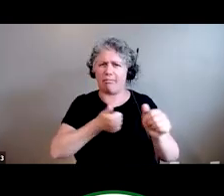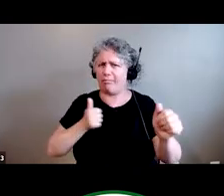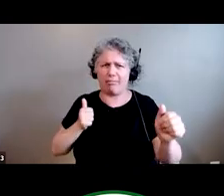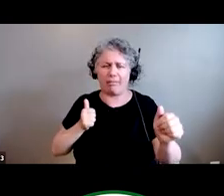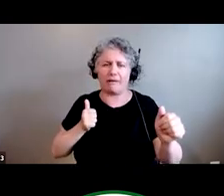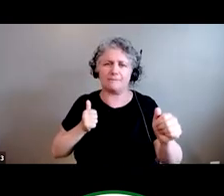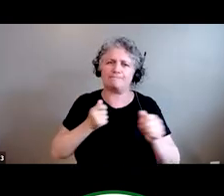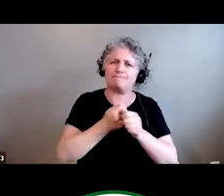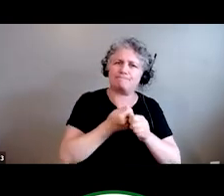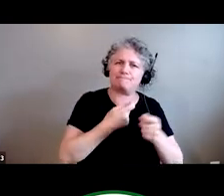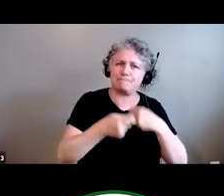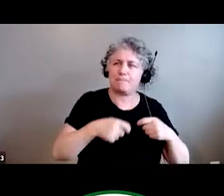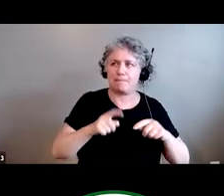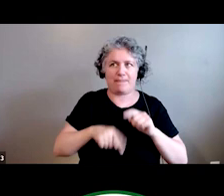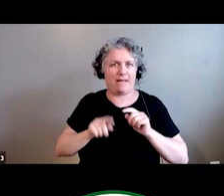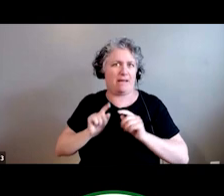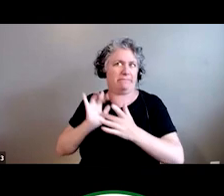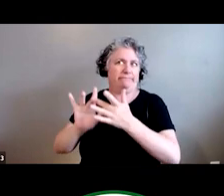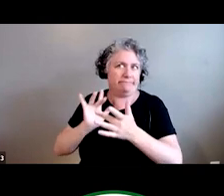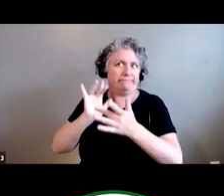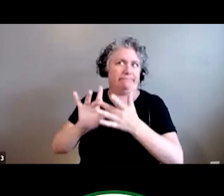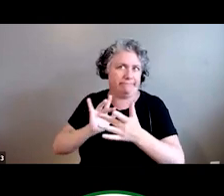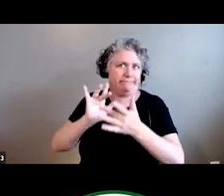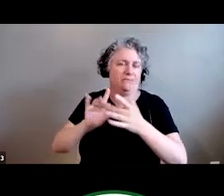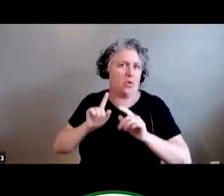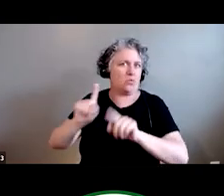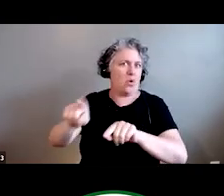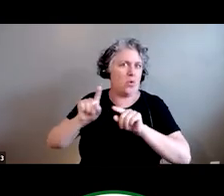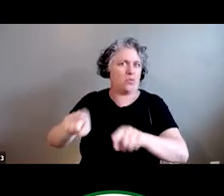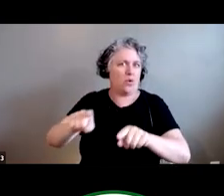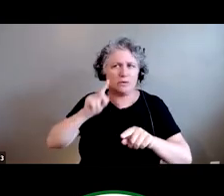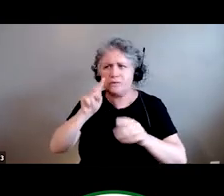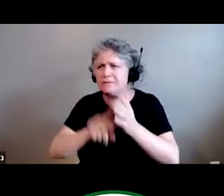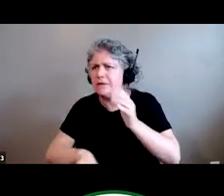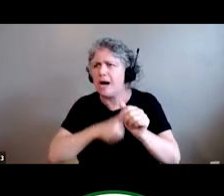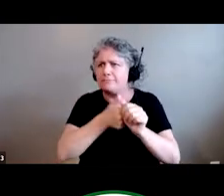Recognizing the importance of local knowledge and capacity and the important role that tours and plays in outdoor spaces.